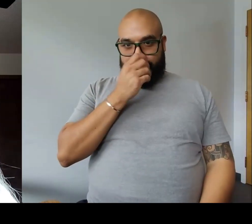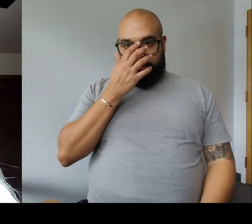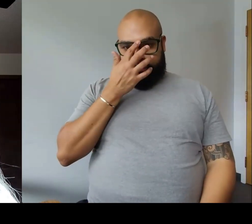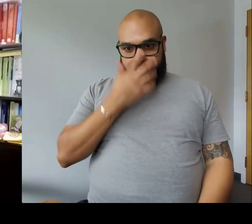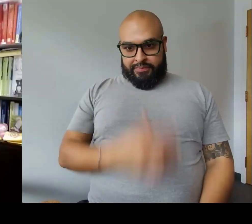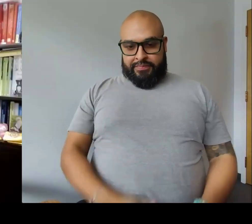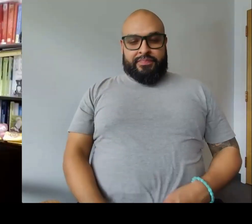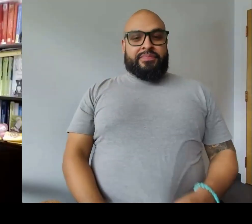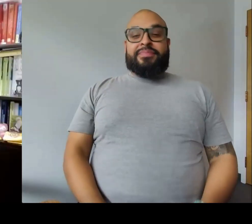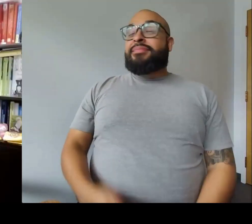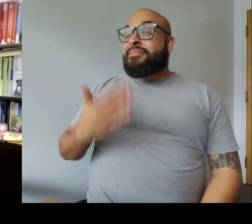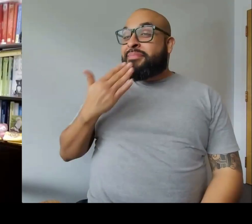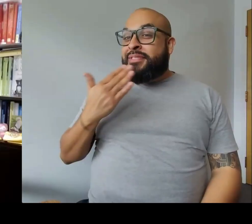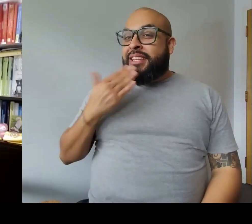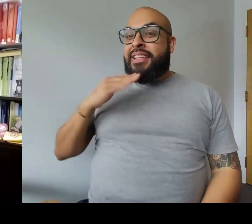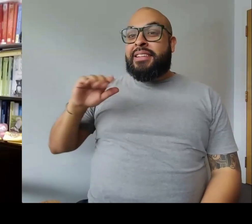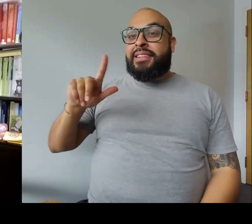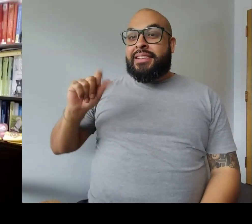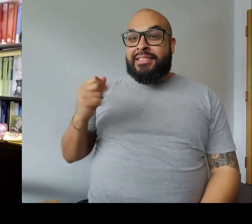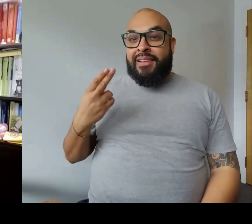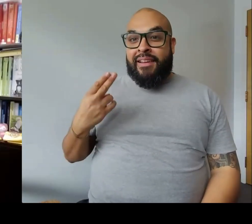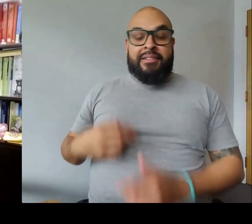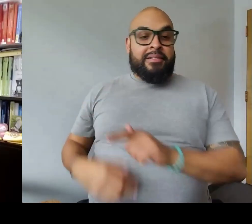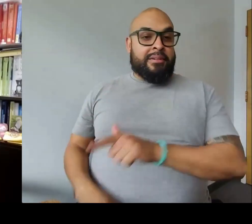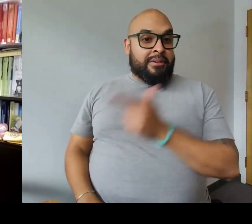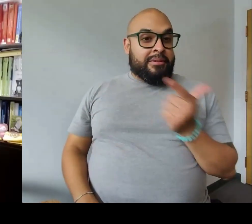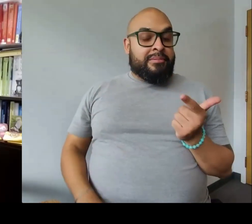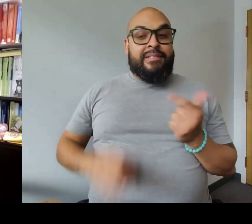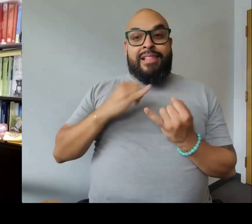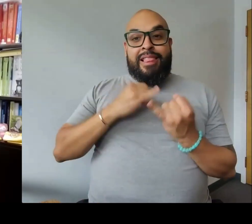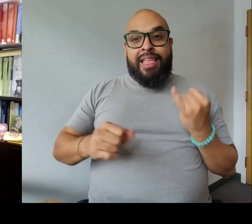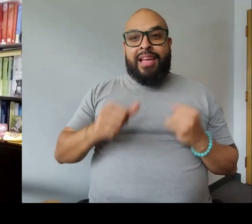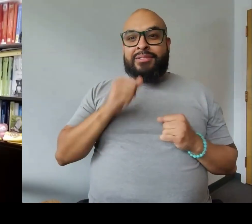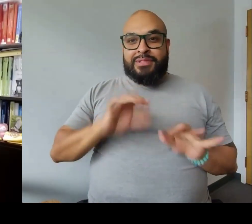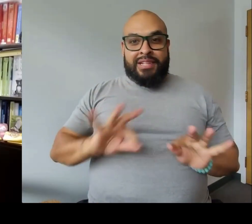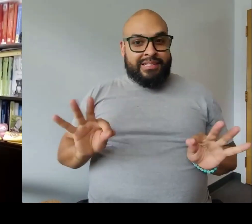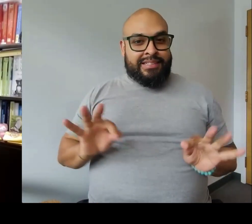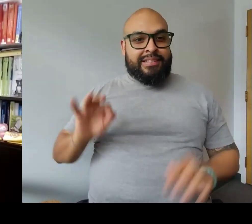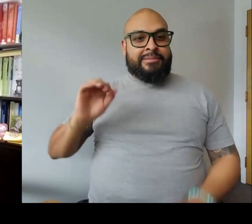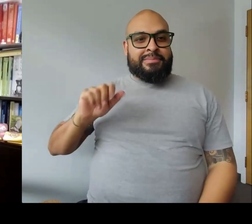Thank you, Leah. And then last but not least, Alessia thank you for joining us.